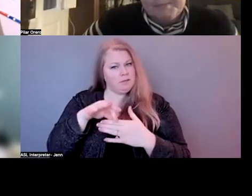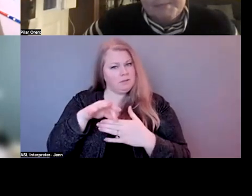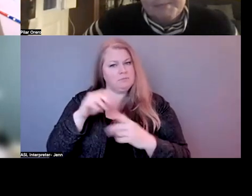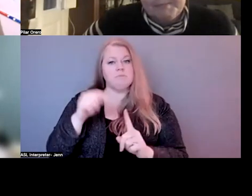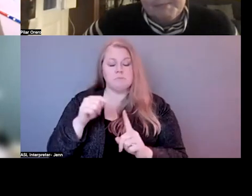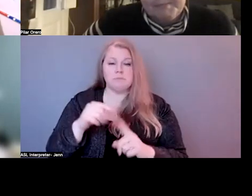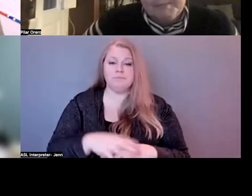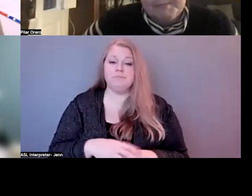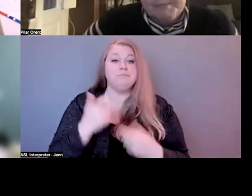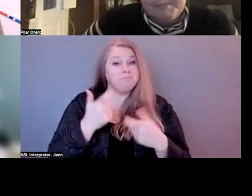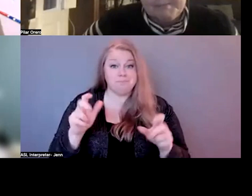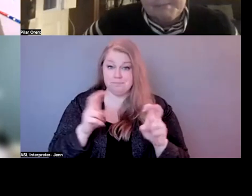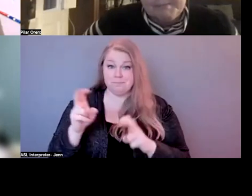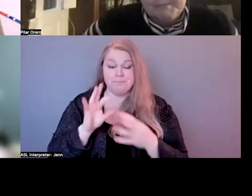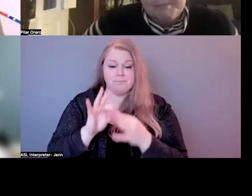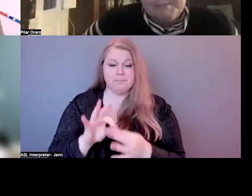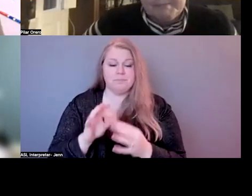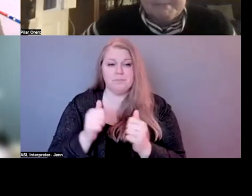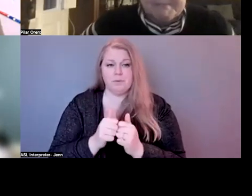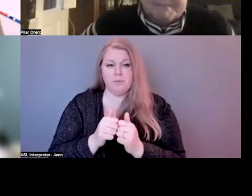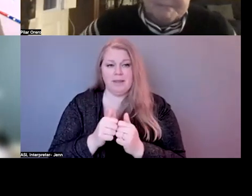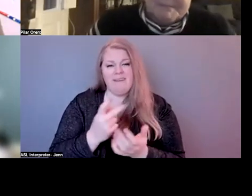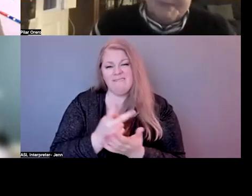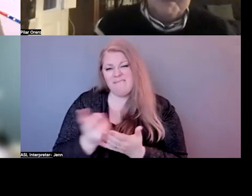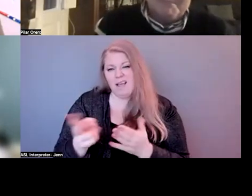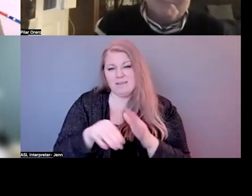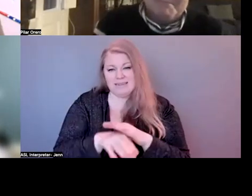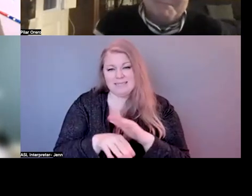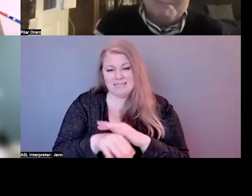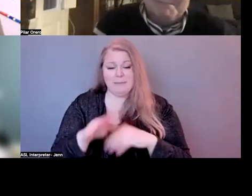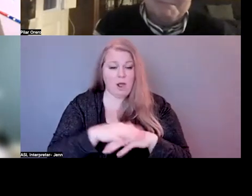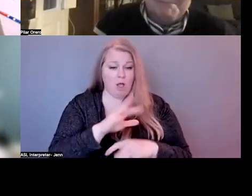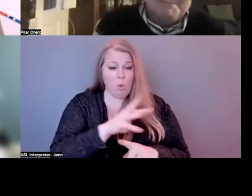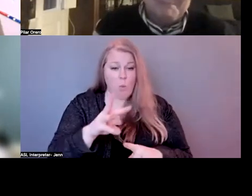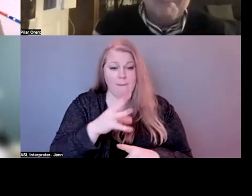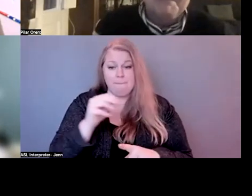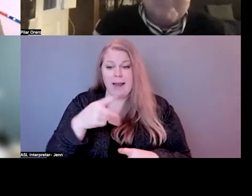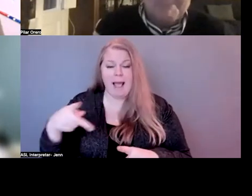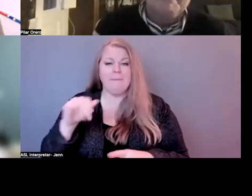issues in terms of failed accessibility on the web and apps, is missing alt text. Images.